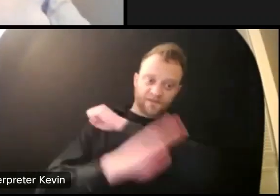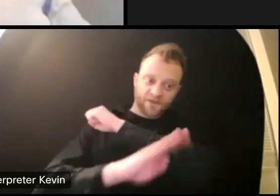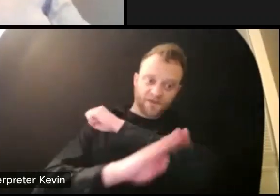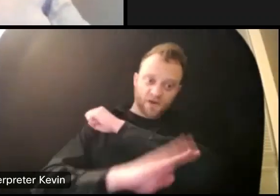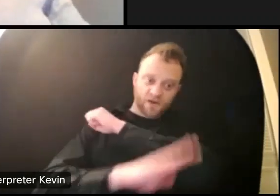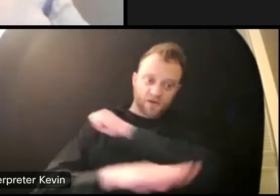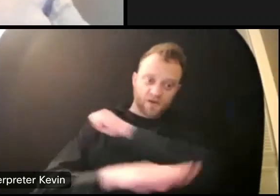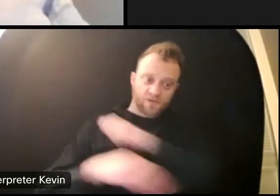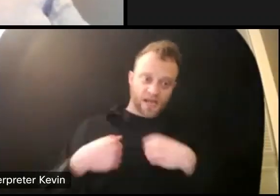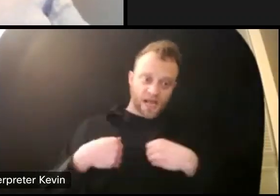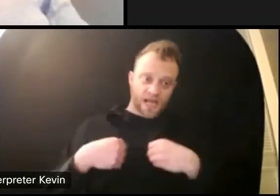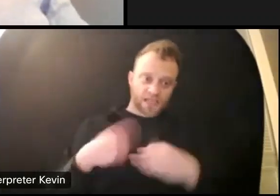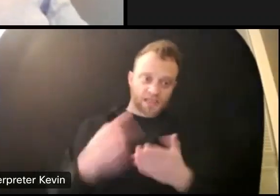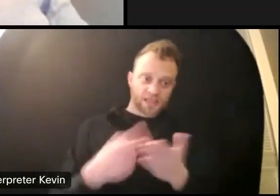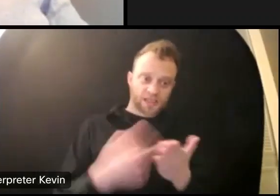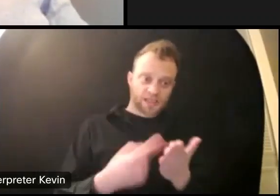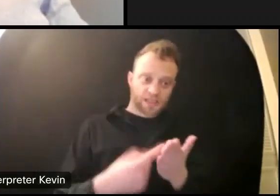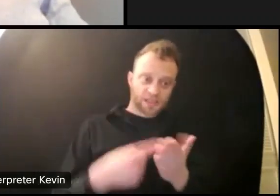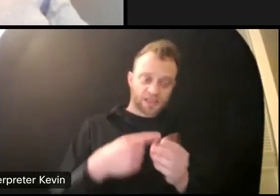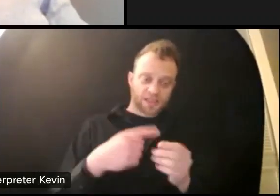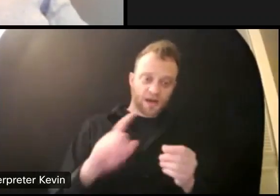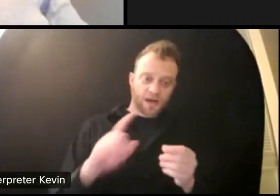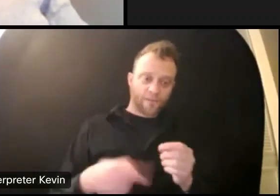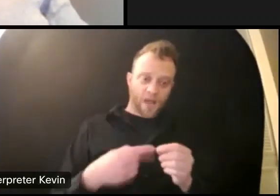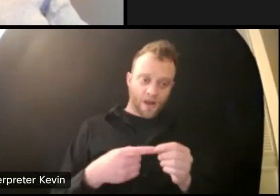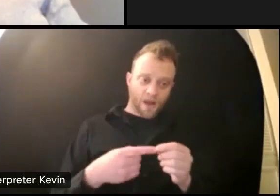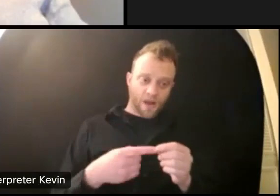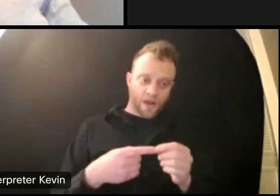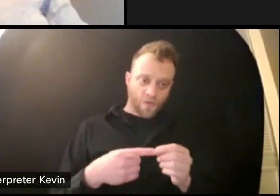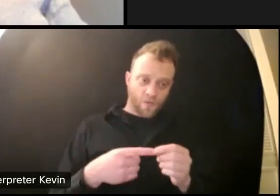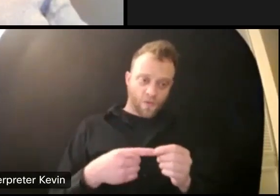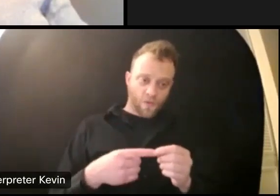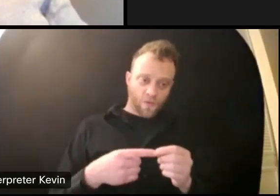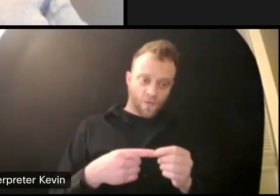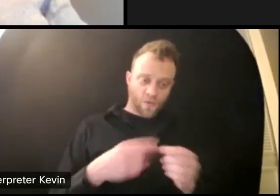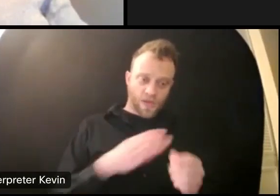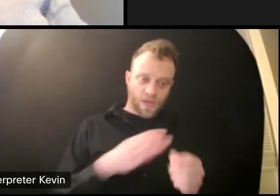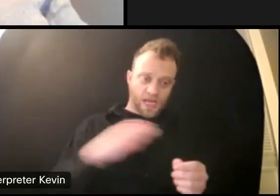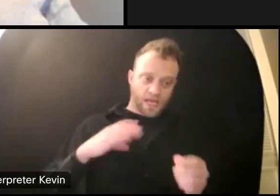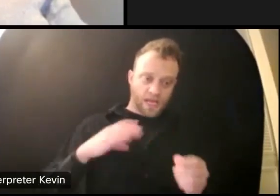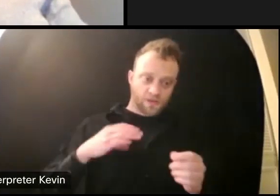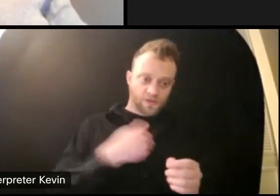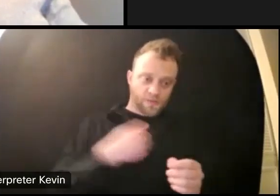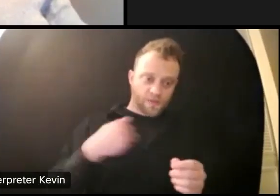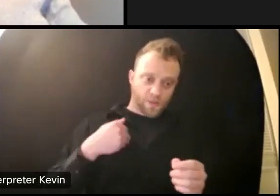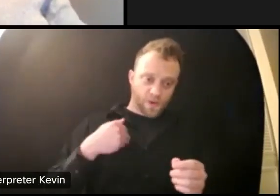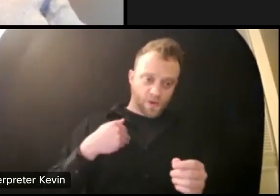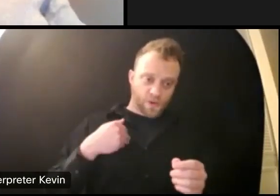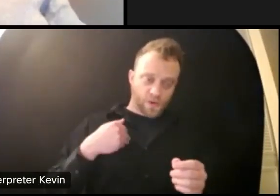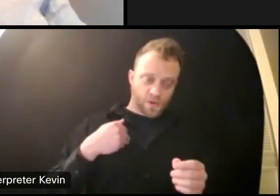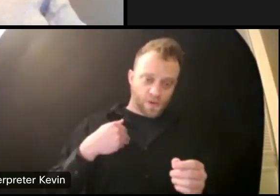Ward 2 Councilmember about how to proceed, but Kent perhaps since your arrival you've